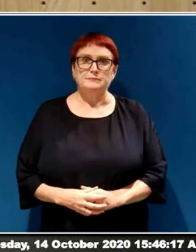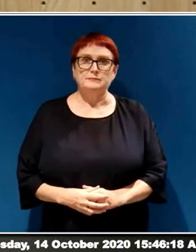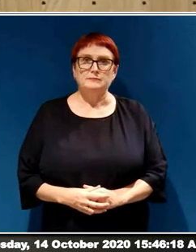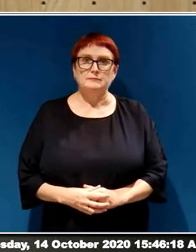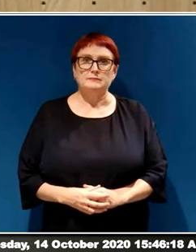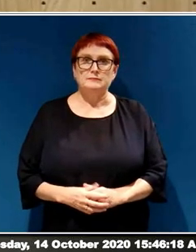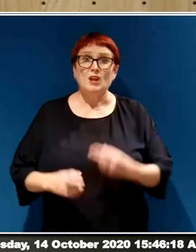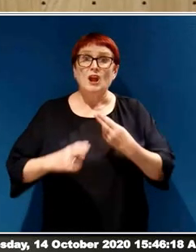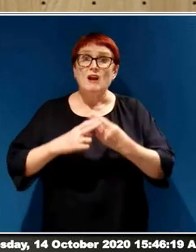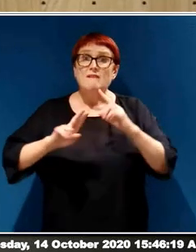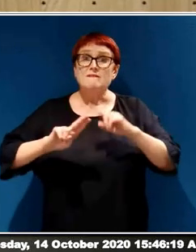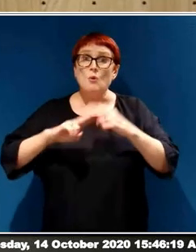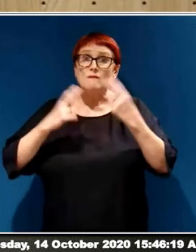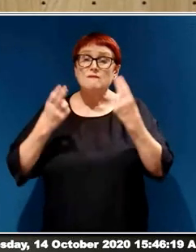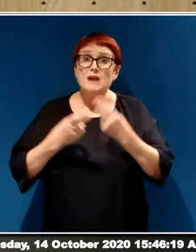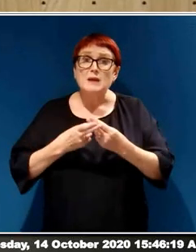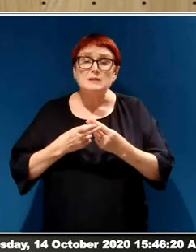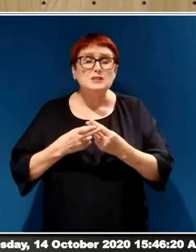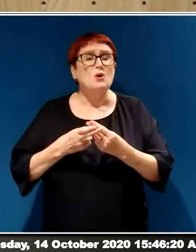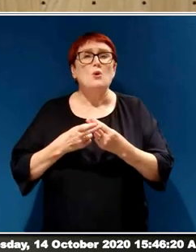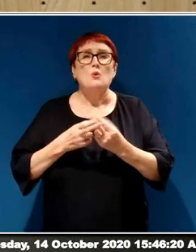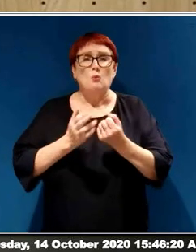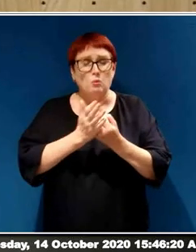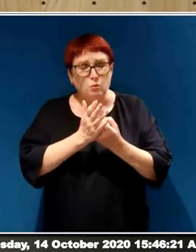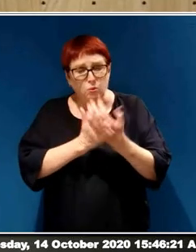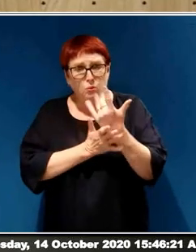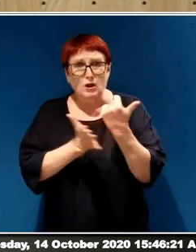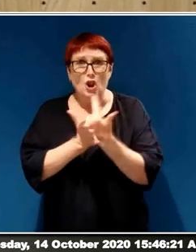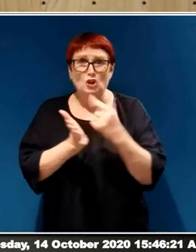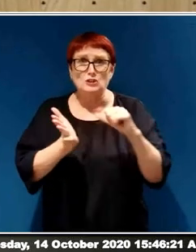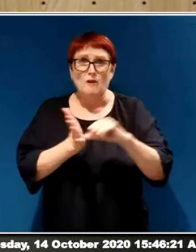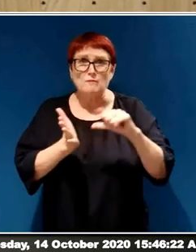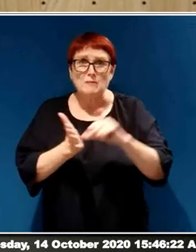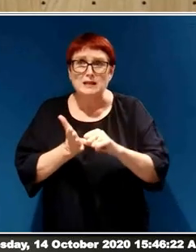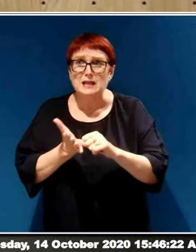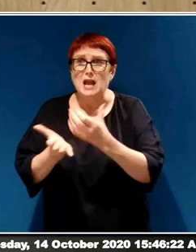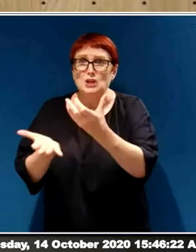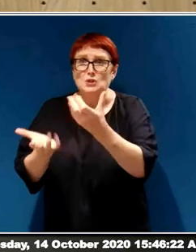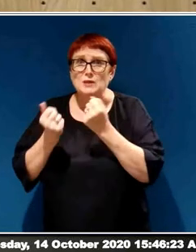documentation to be able to make their case that their child requires funding,